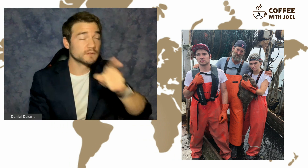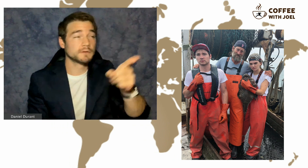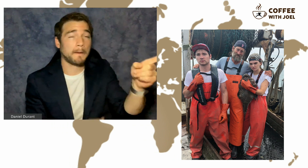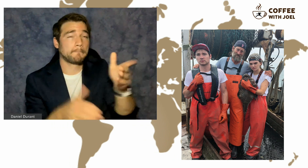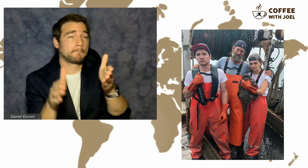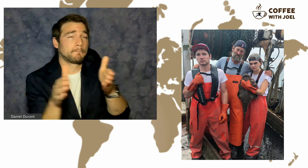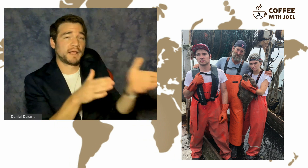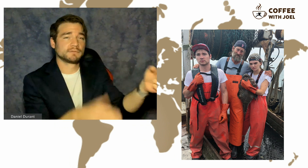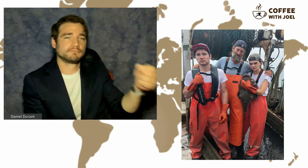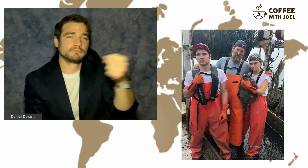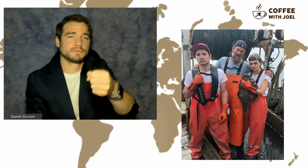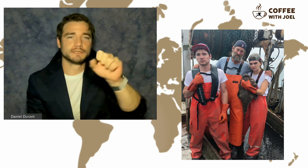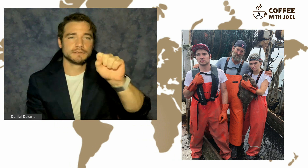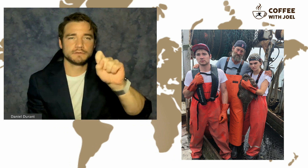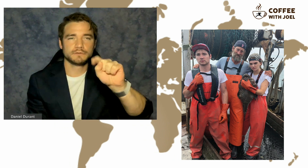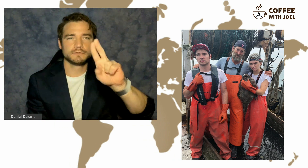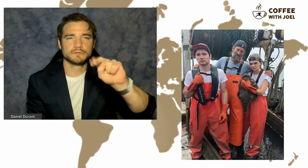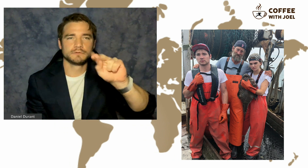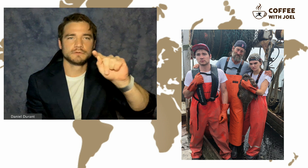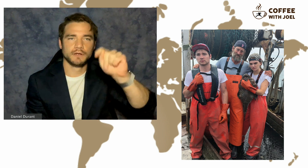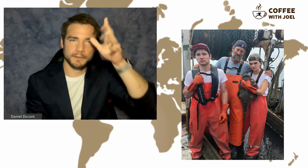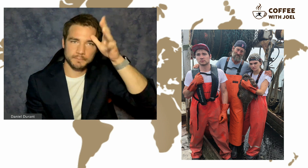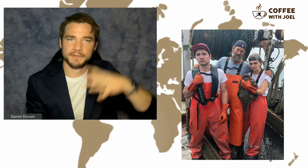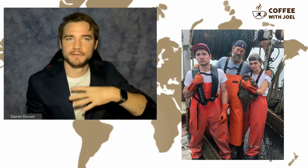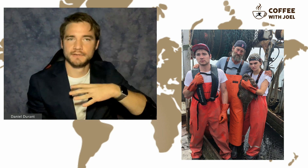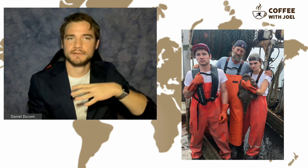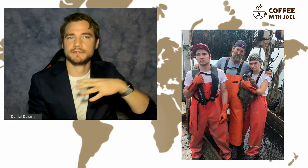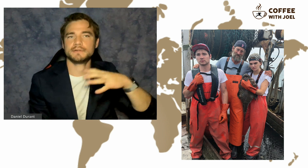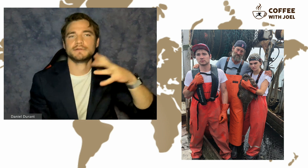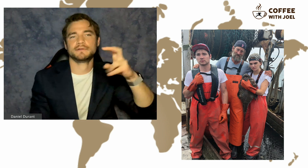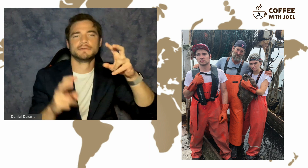Really, at first they were planning to get a stuntman